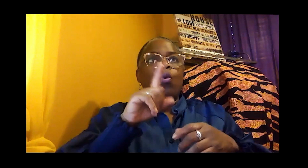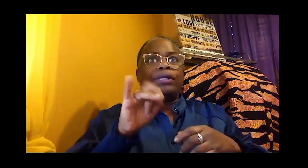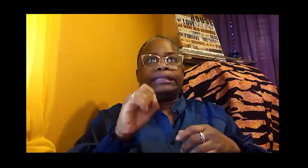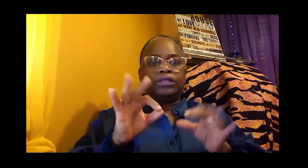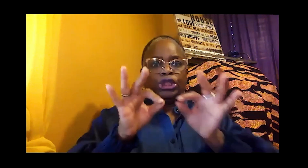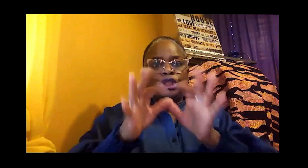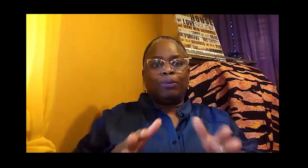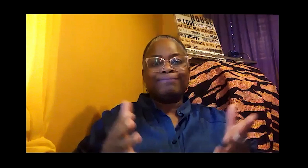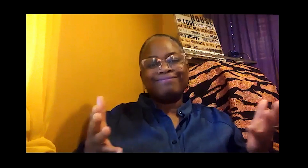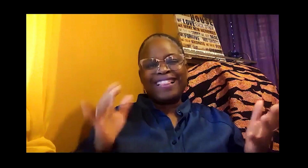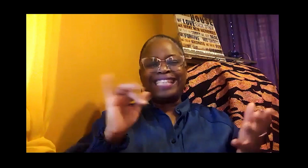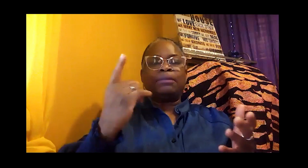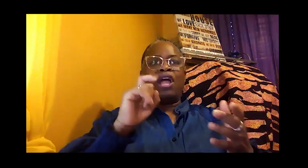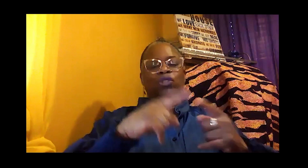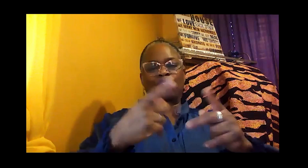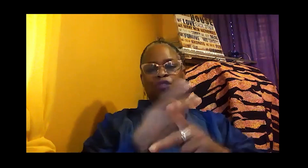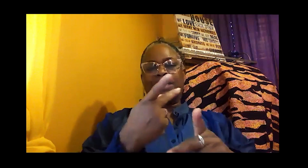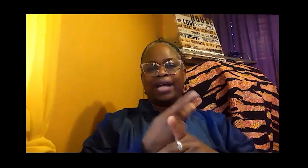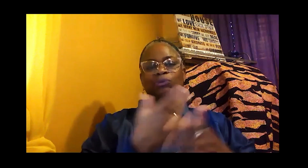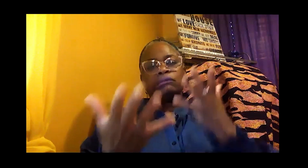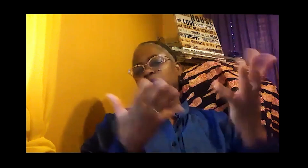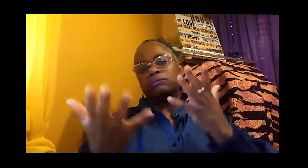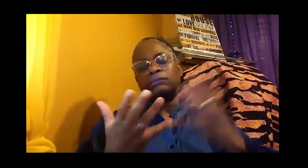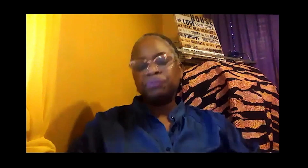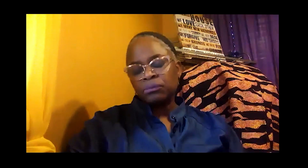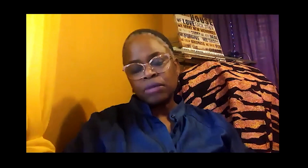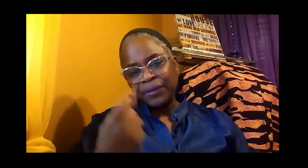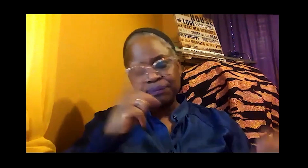There may be a question of whether sign language interpreting services are provided